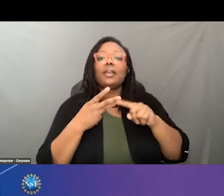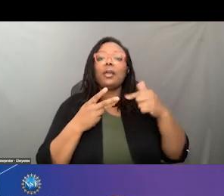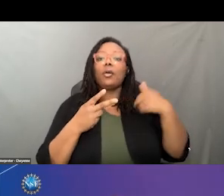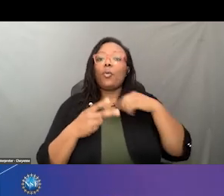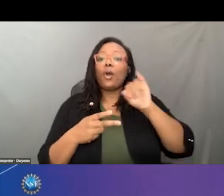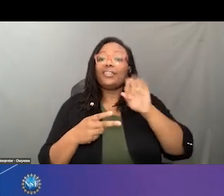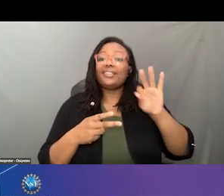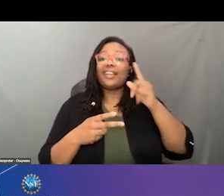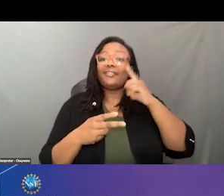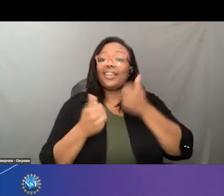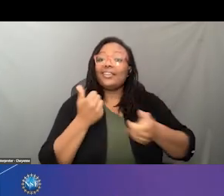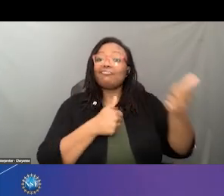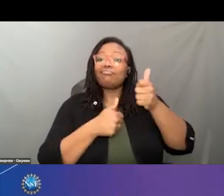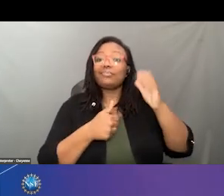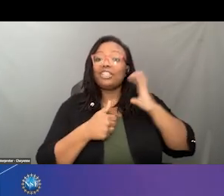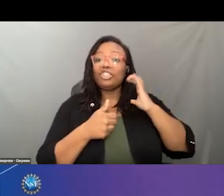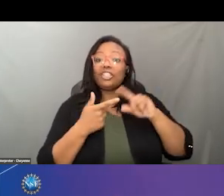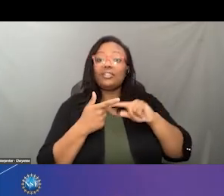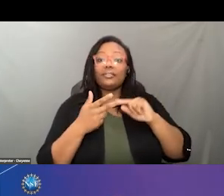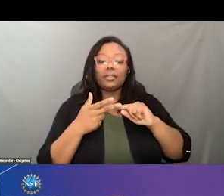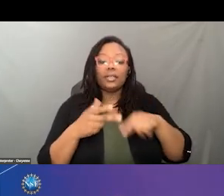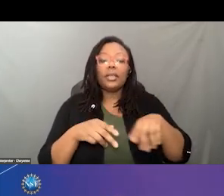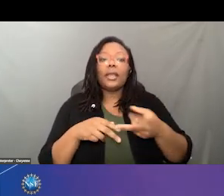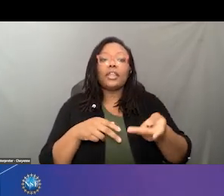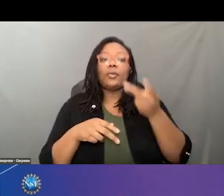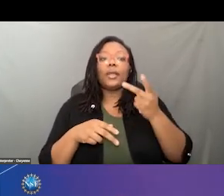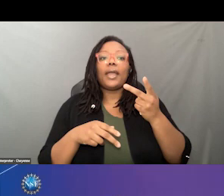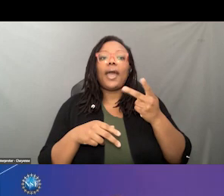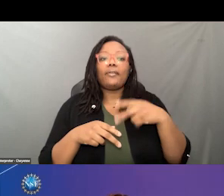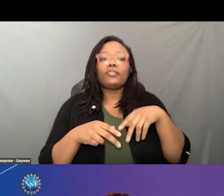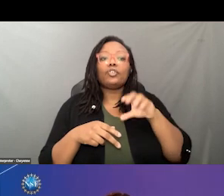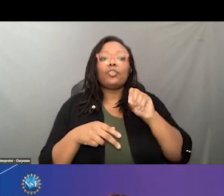where actually Jeff is the Branch Chief. And we have our two branches of oversight.